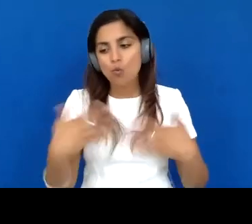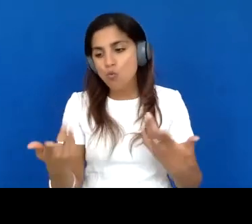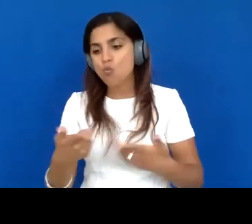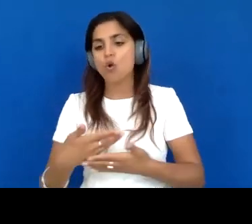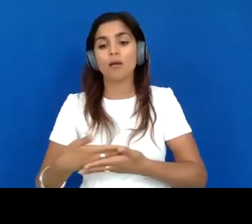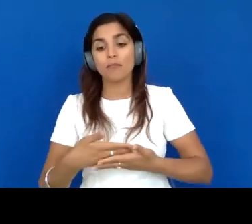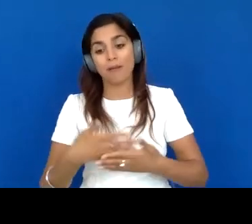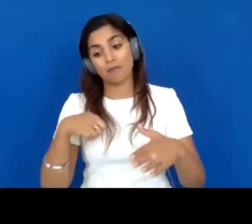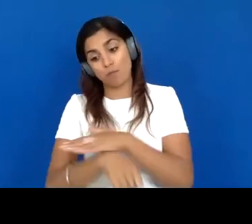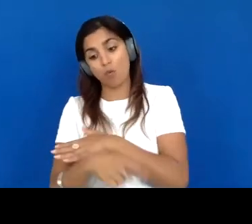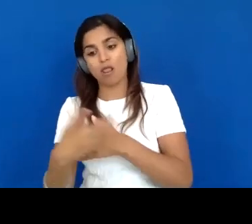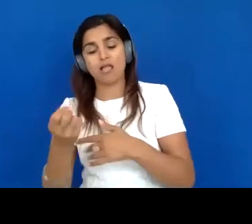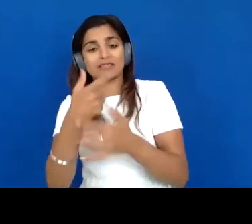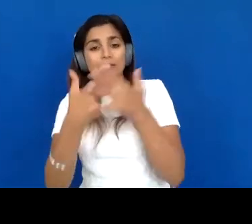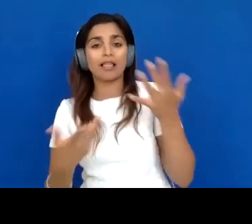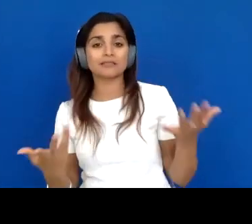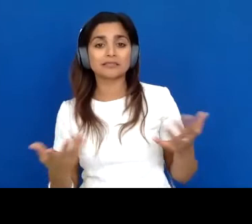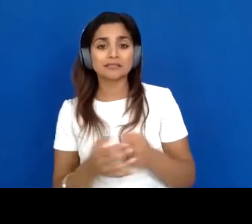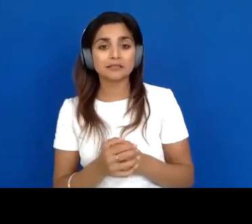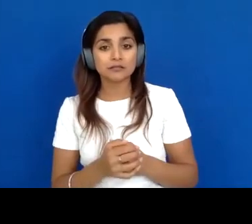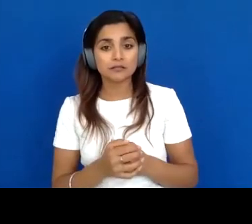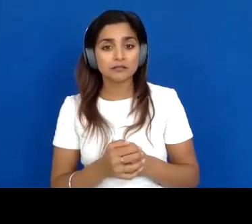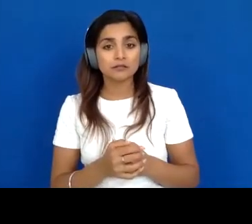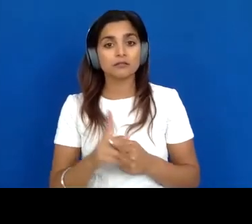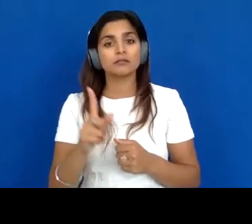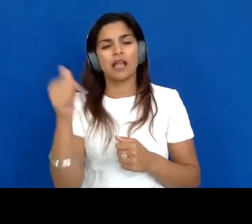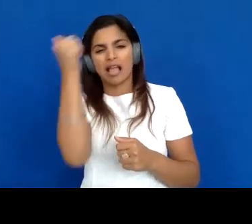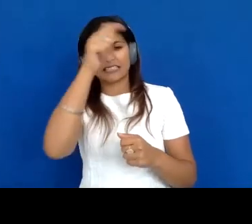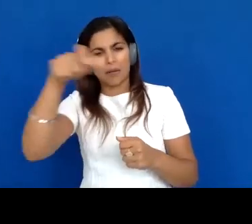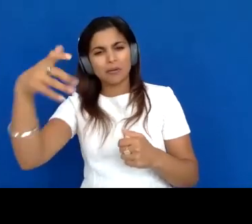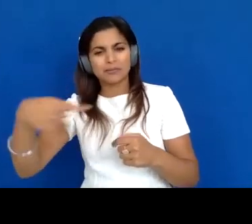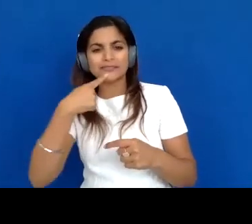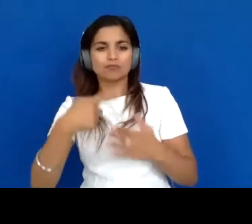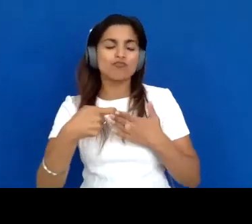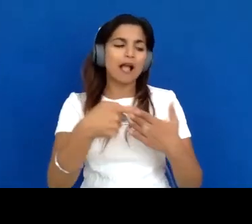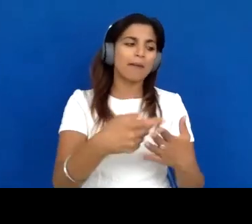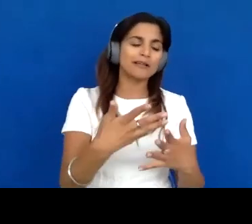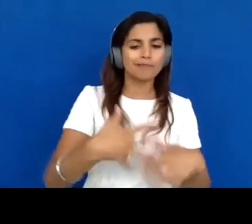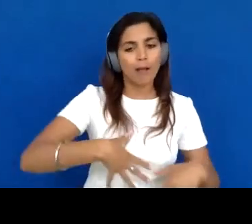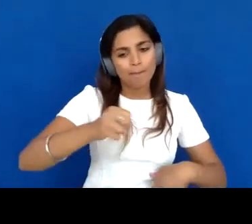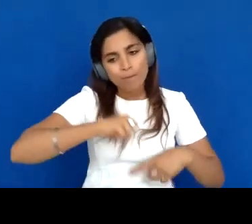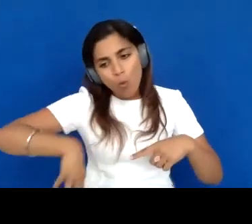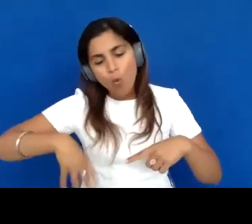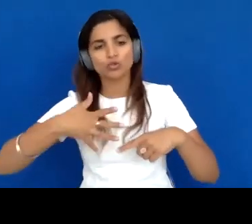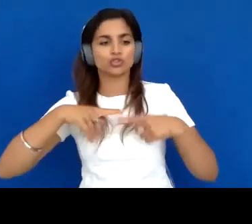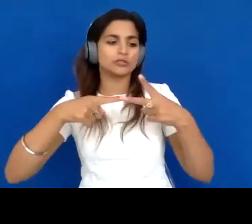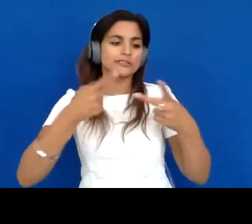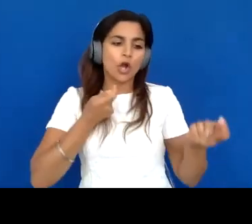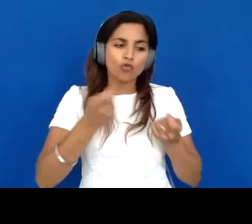recommend prolonged birth control measures abortions and invasive monitoring of childbearing women constraining these women's choices over